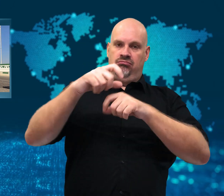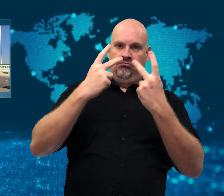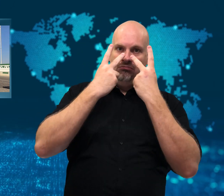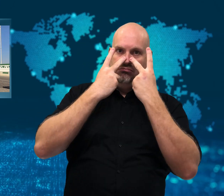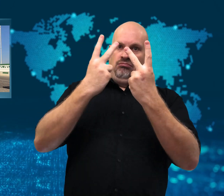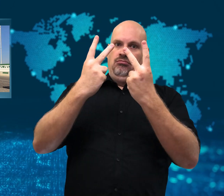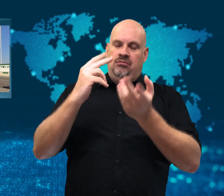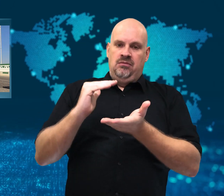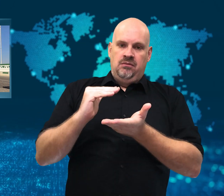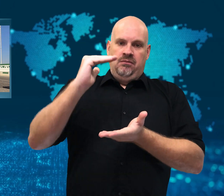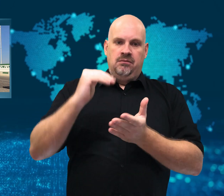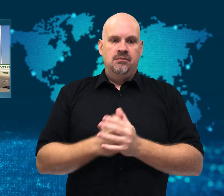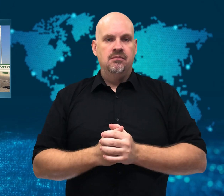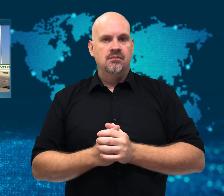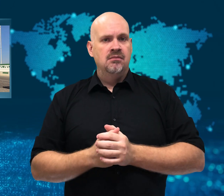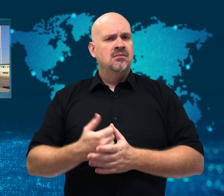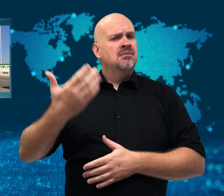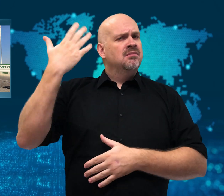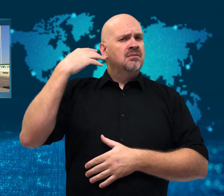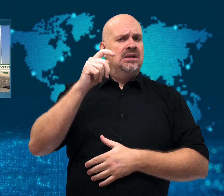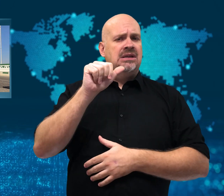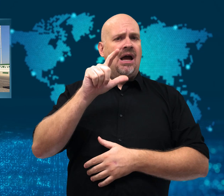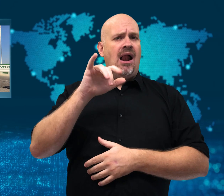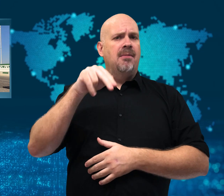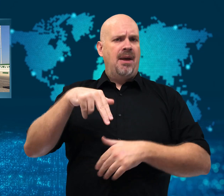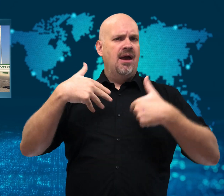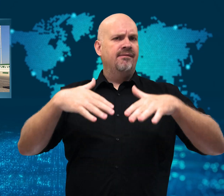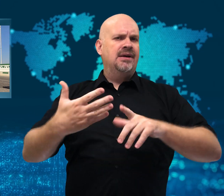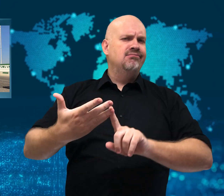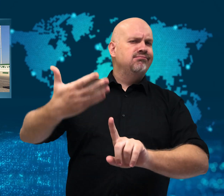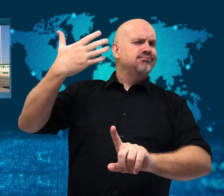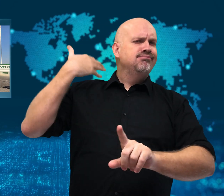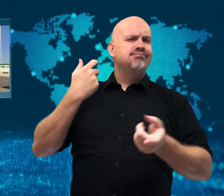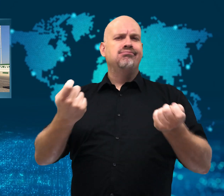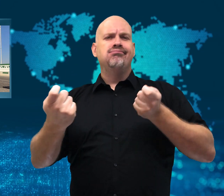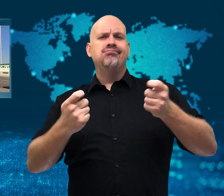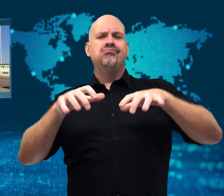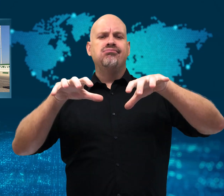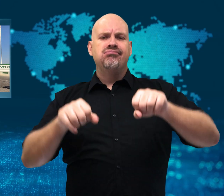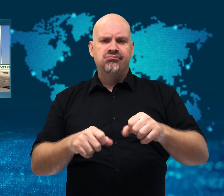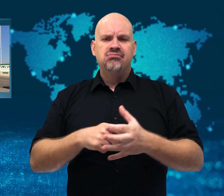When the Taliban were previously in power,